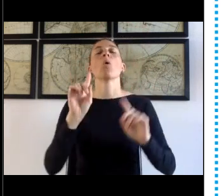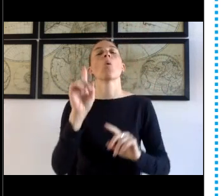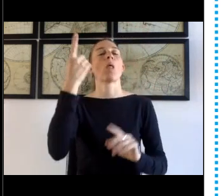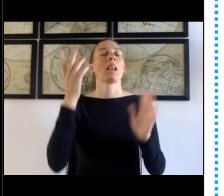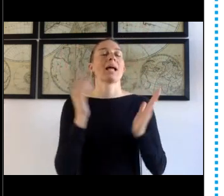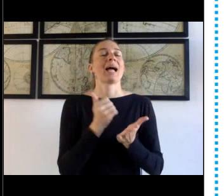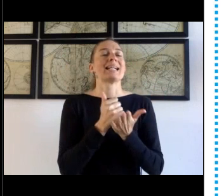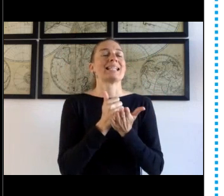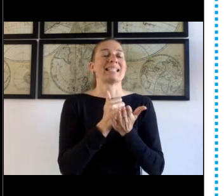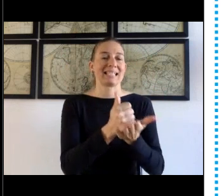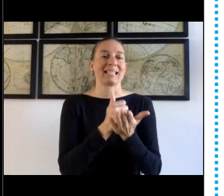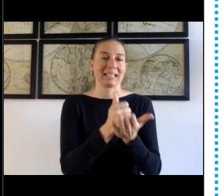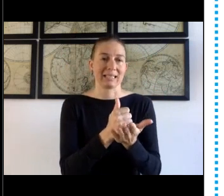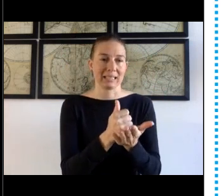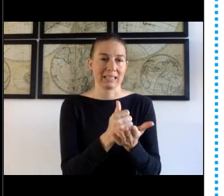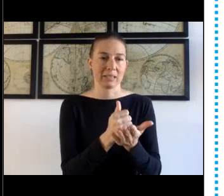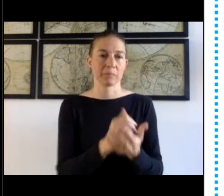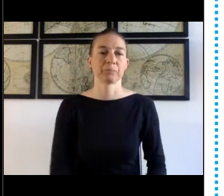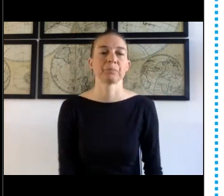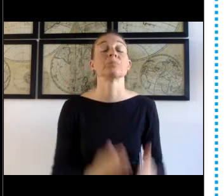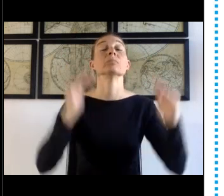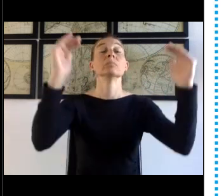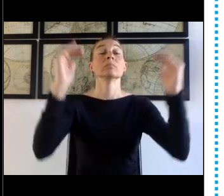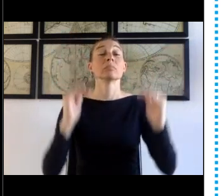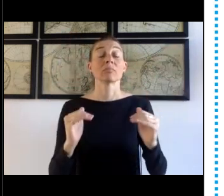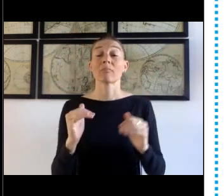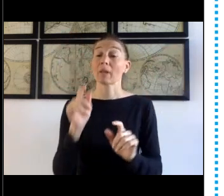I'm denied boarding. Notice this isn't about denied boarding